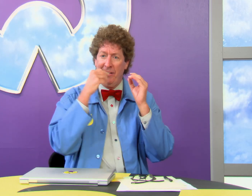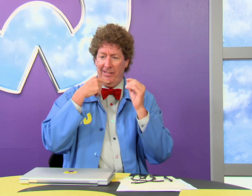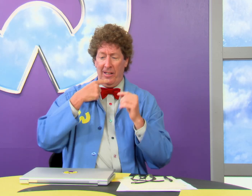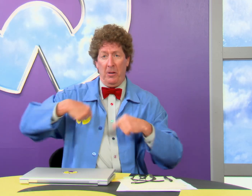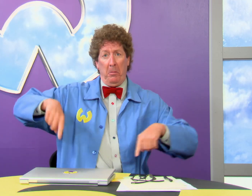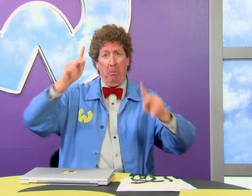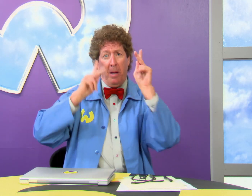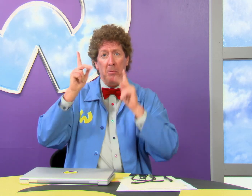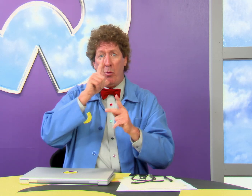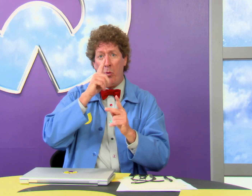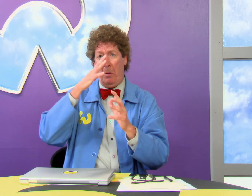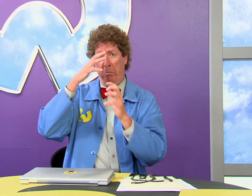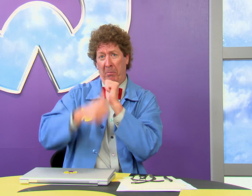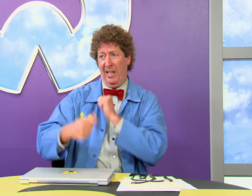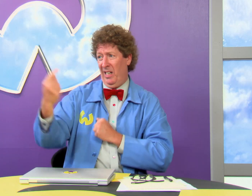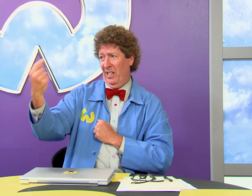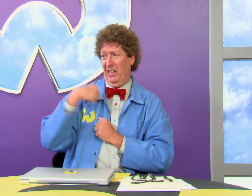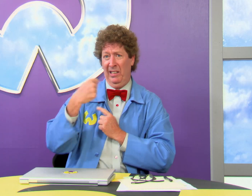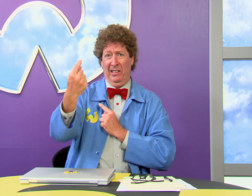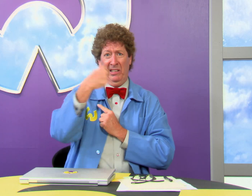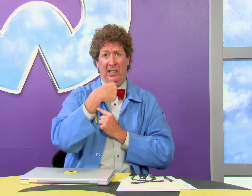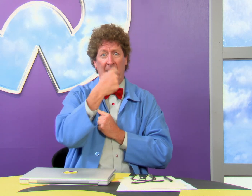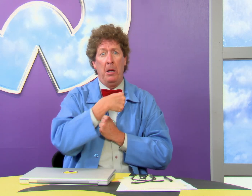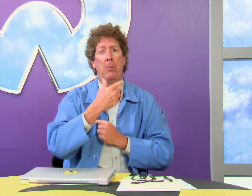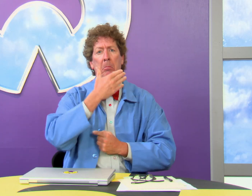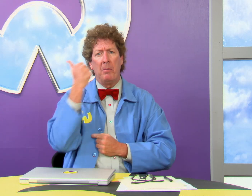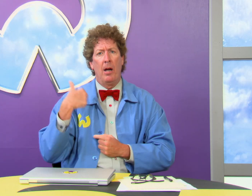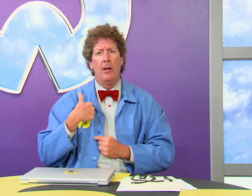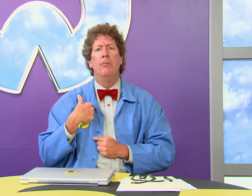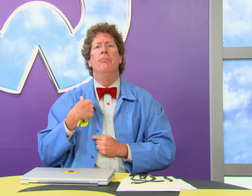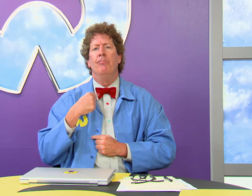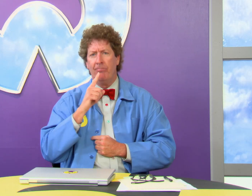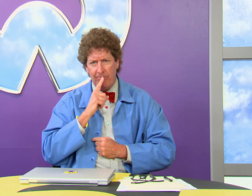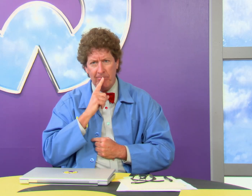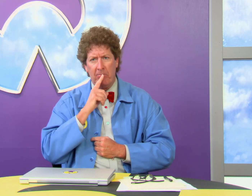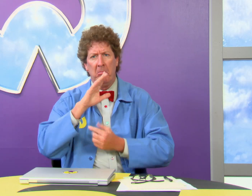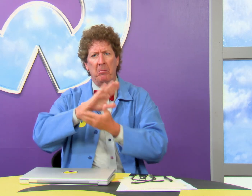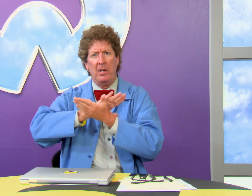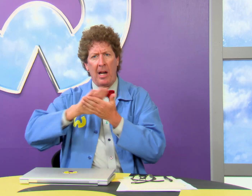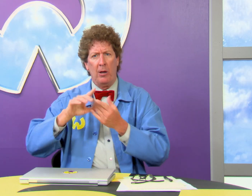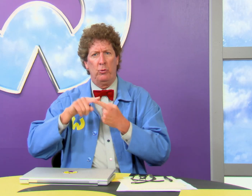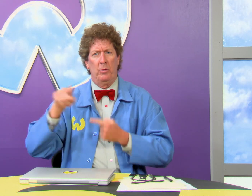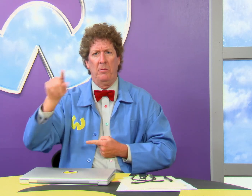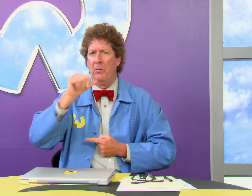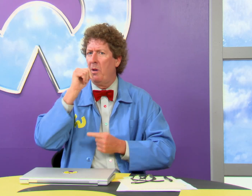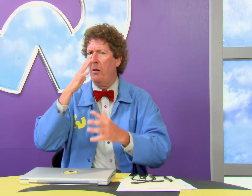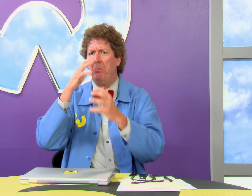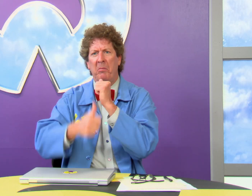HE TAUGHT IF PEOPLE ARE MEAN TO YOU AND PICK ON YOU, IT IS BEST TO HOLD YOUR TONGUE, TO BE NICE TO THEM,